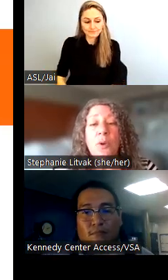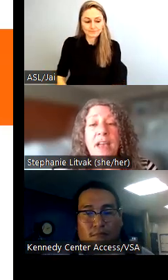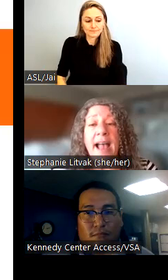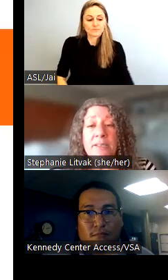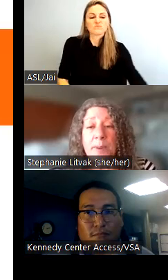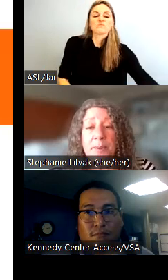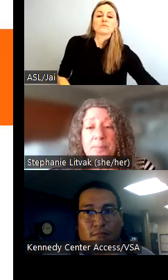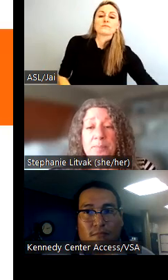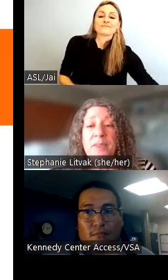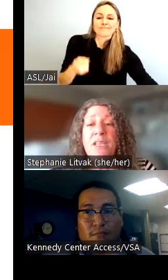You are the expert.